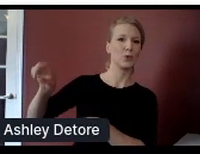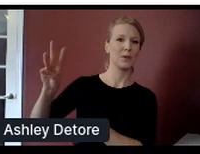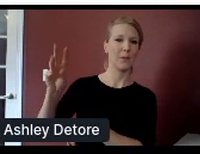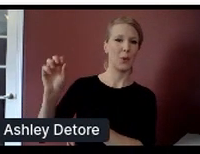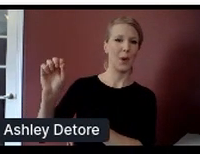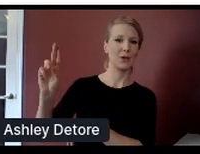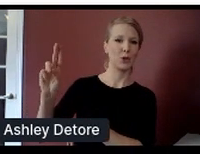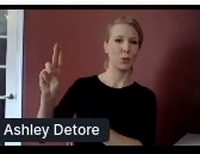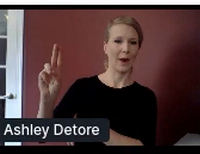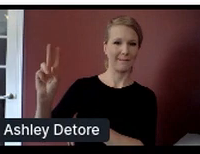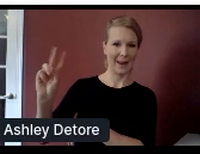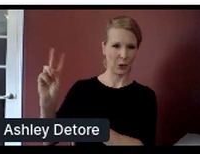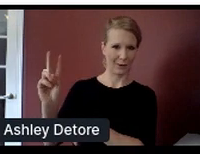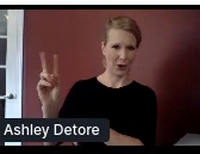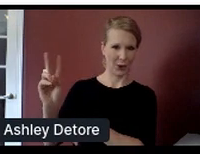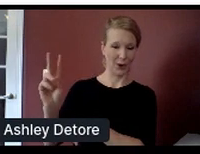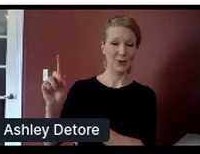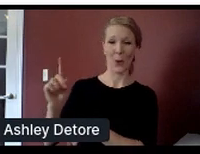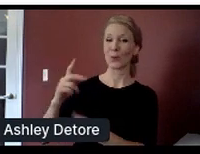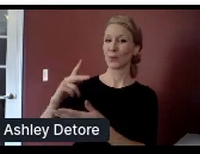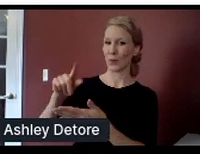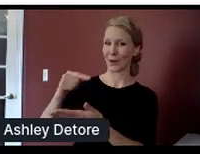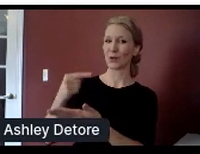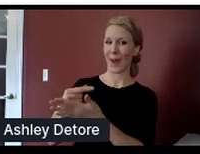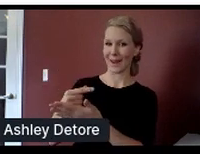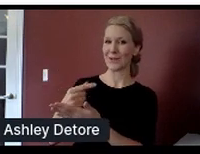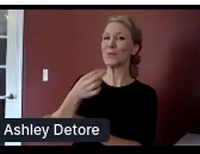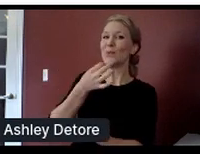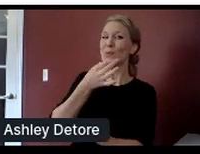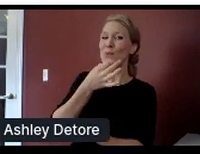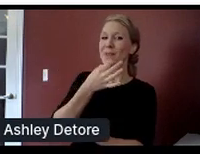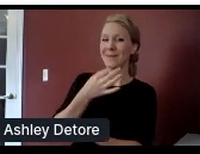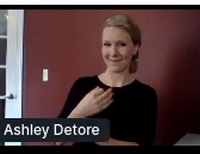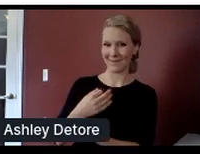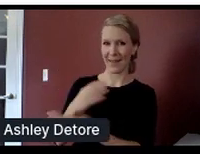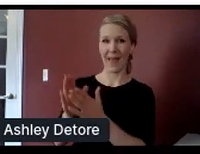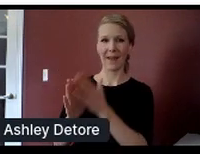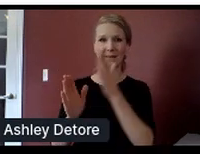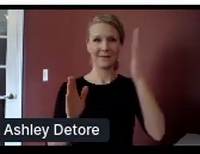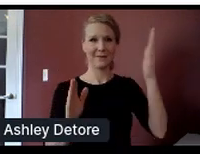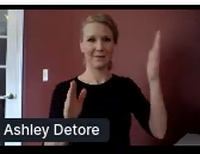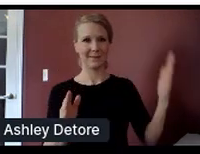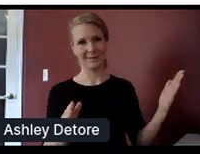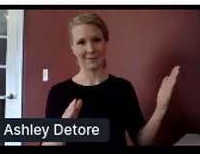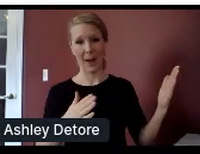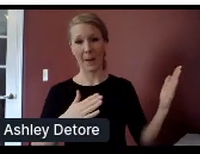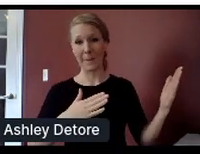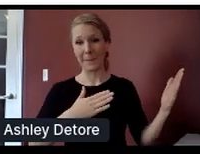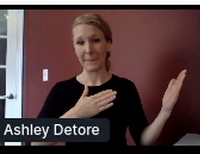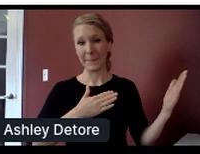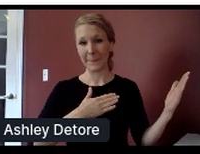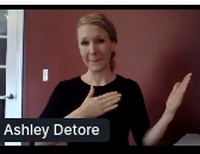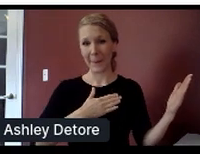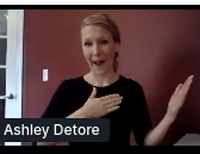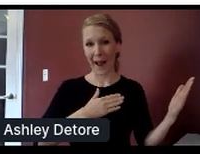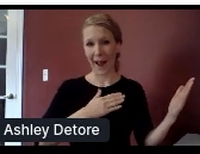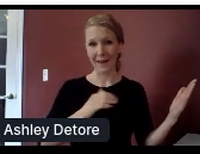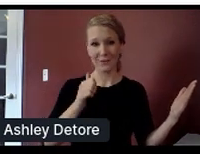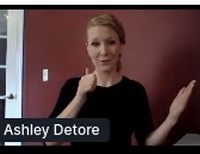He'll be graduating soon. I have my little girl on the end there. Her name is Amariah.